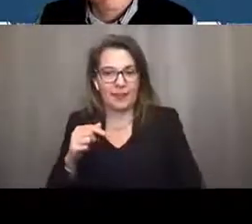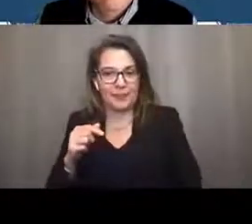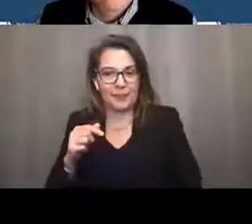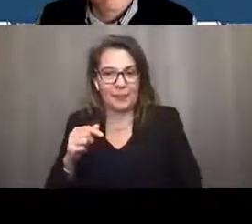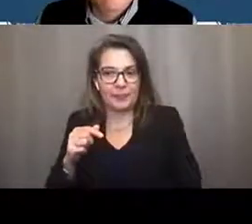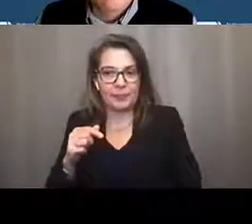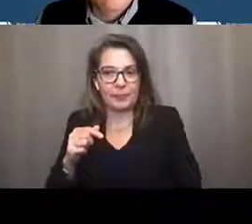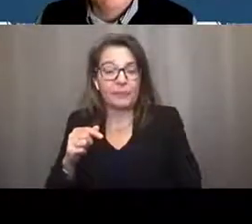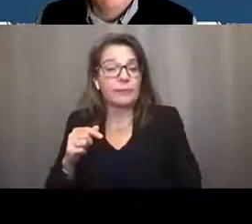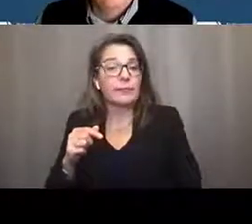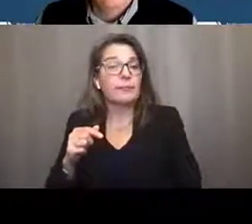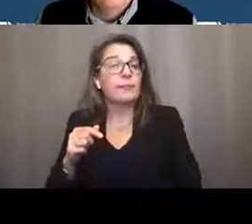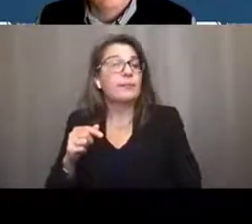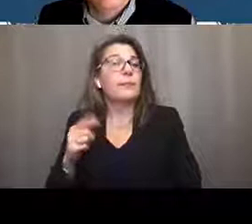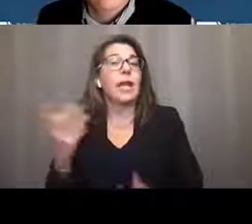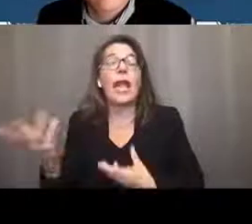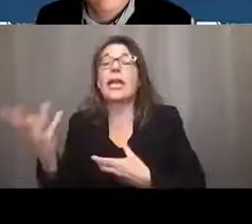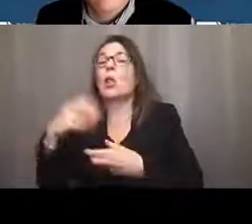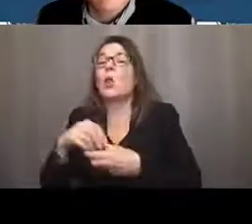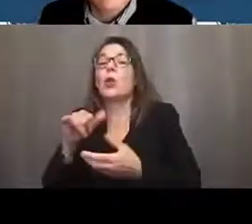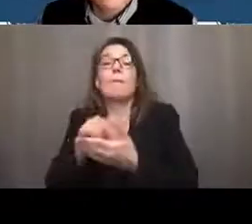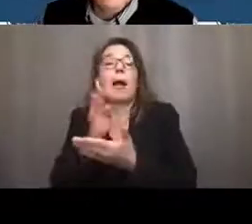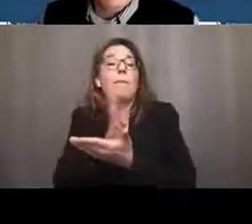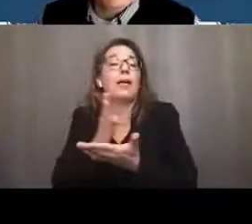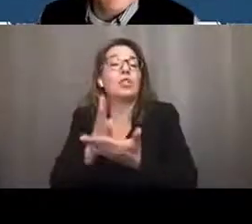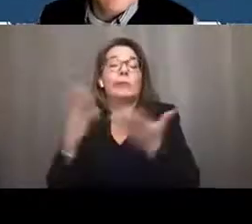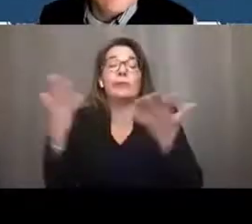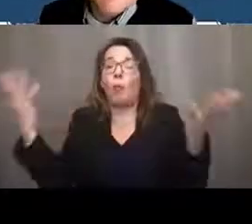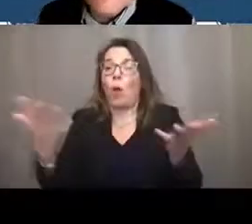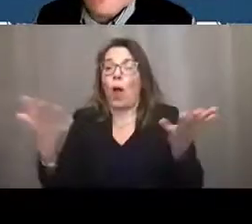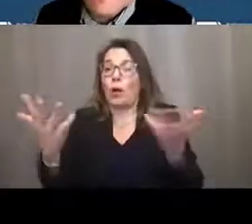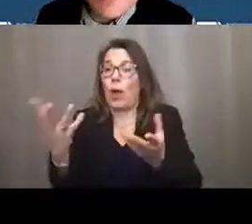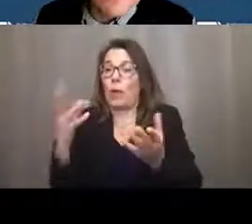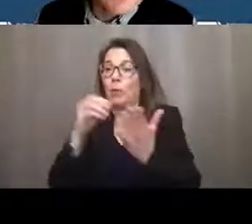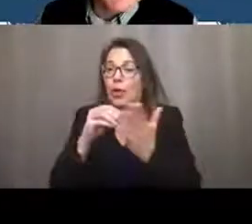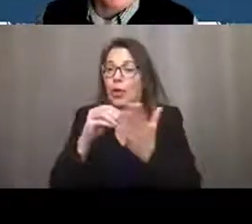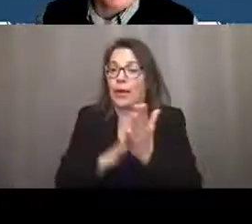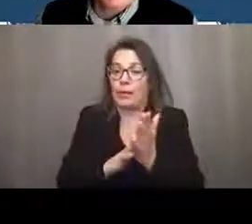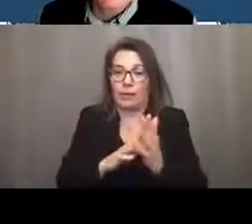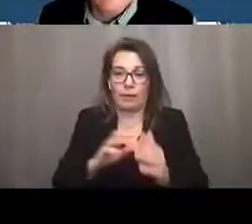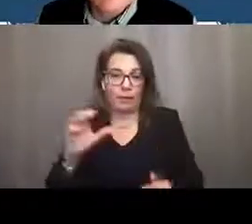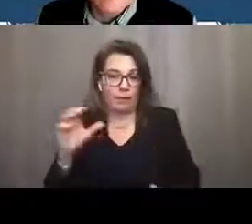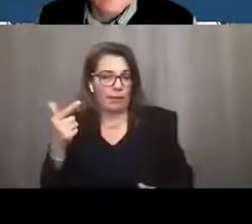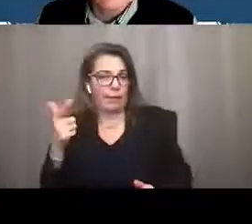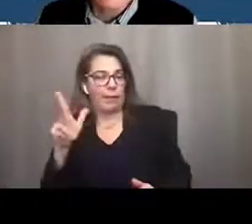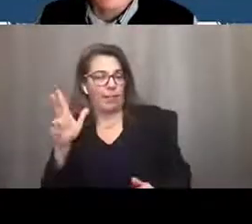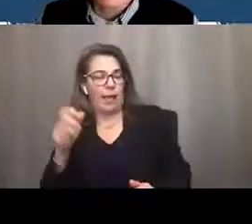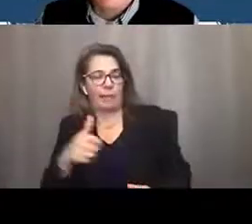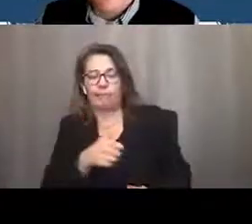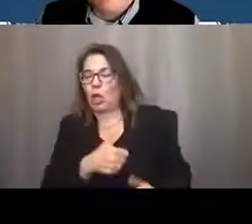So what am I allowed to include in my budget? Glen McGugan: Yeah, that's a really great question and that's one that I get often.